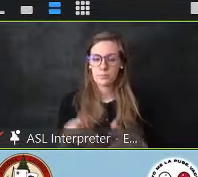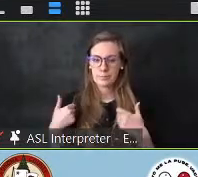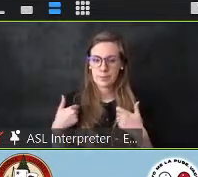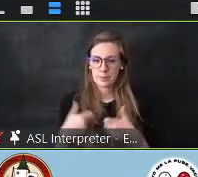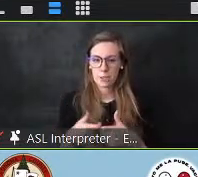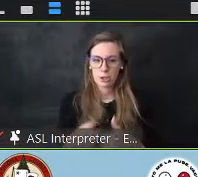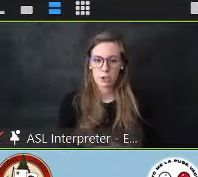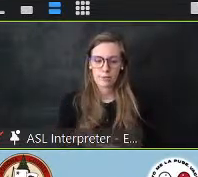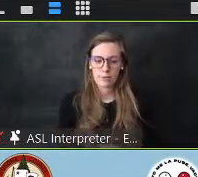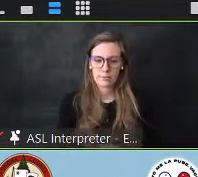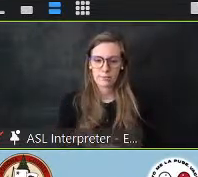So that means